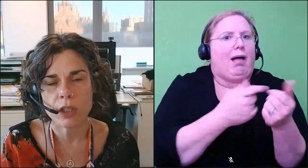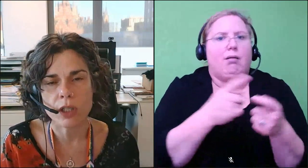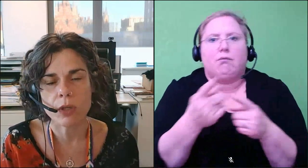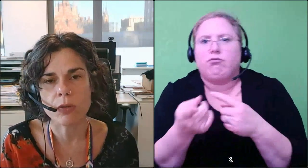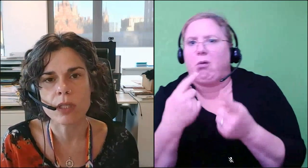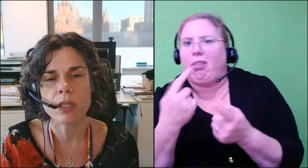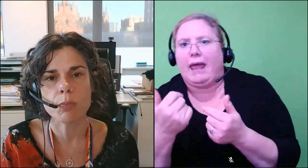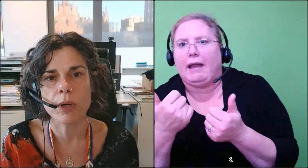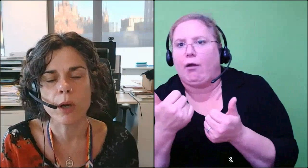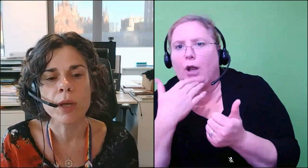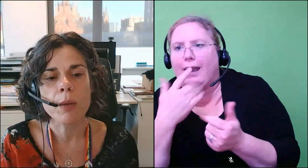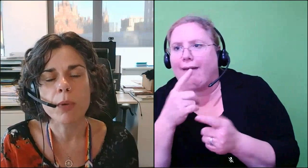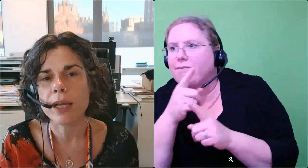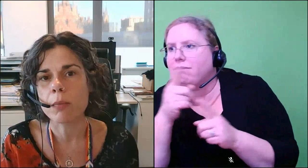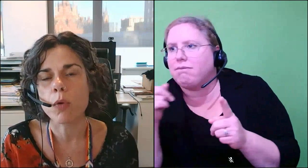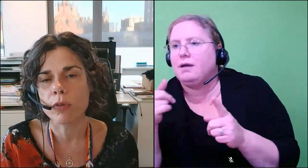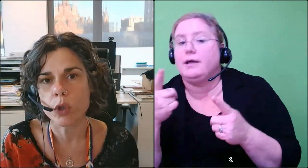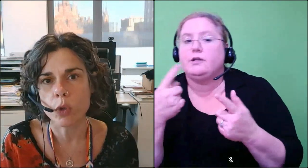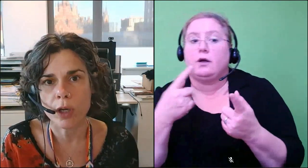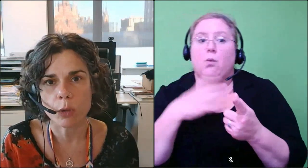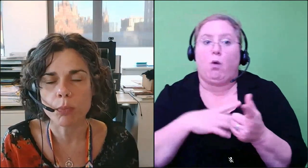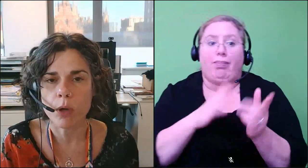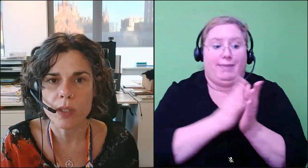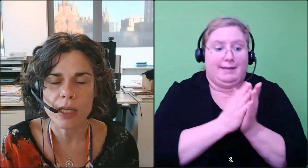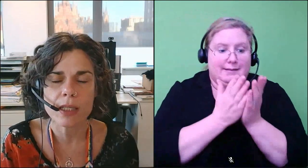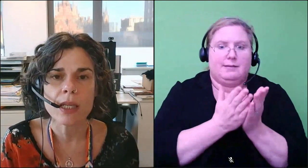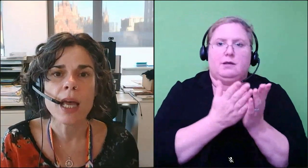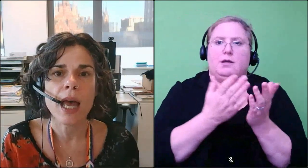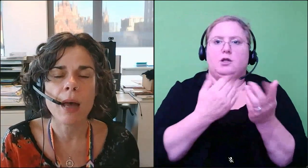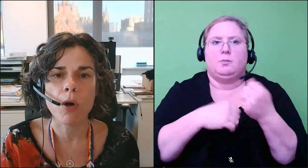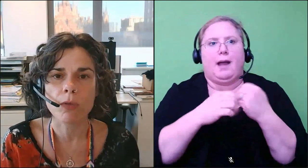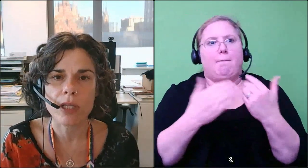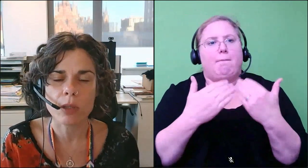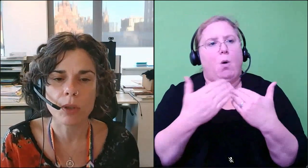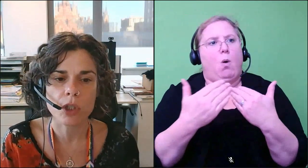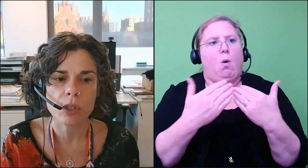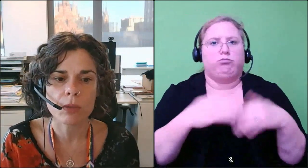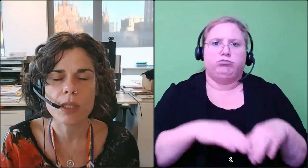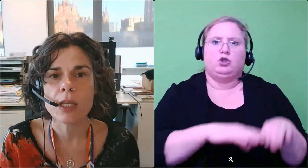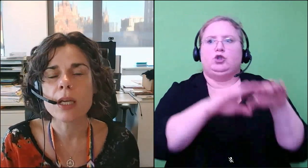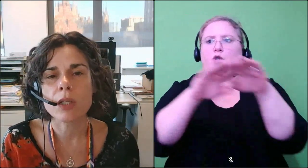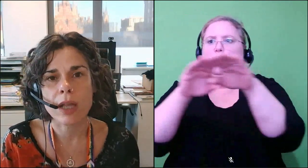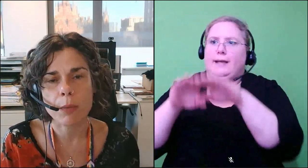to do in UNISON is bring in more of a joined-up process on reasonable adjustments, so that